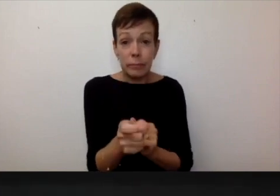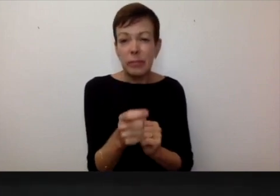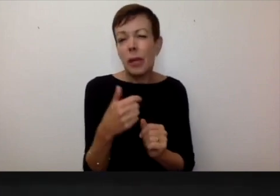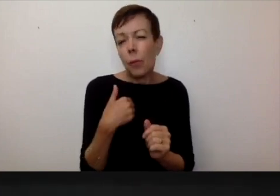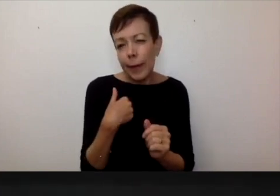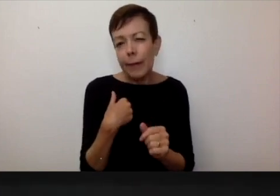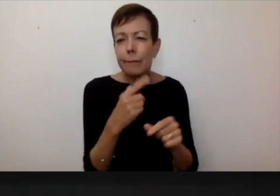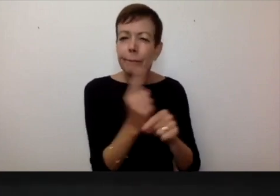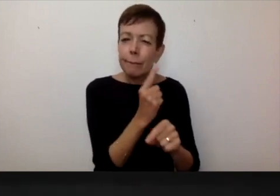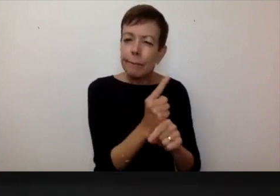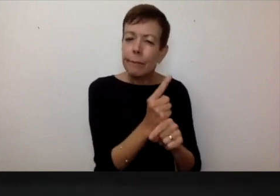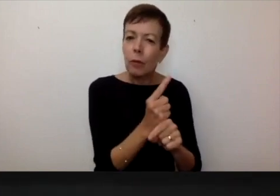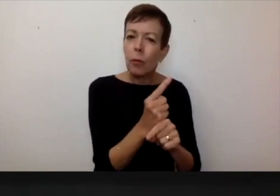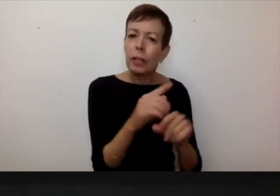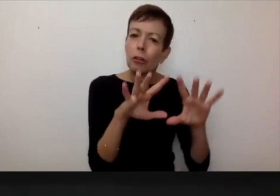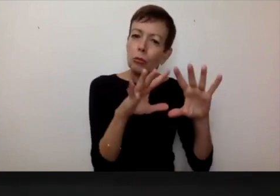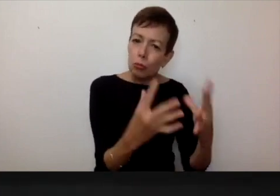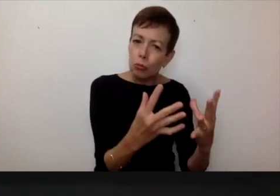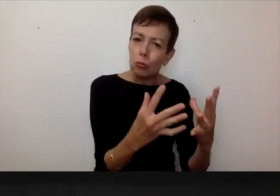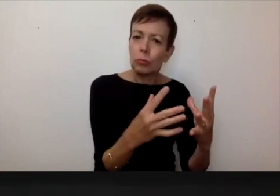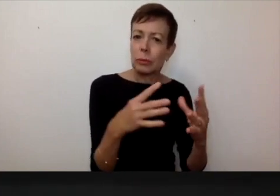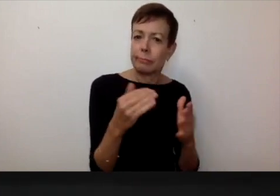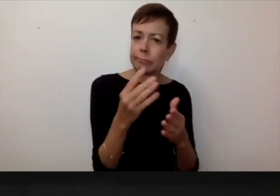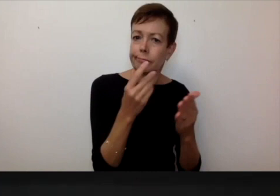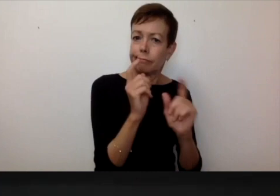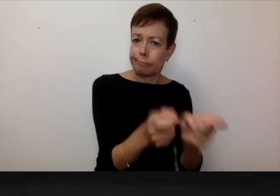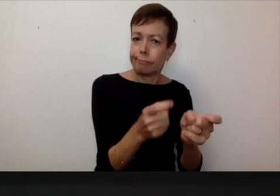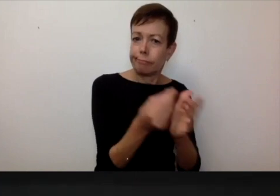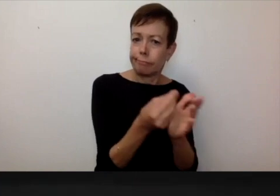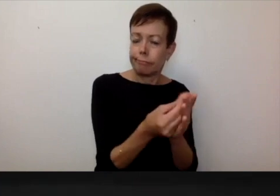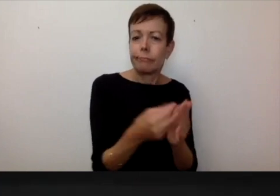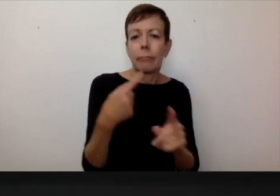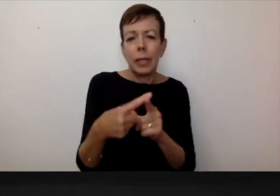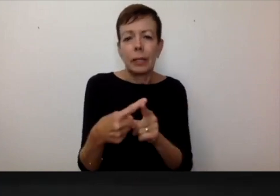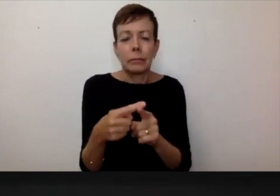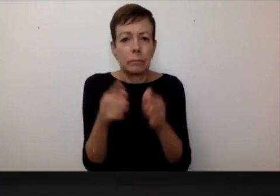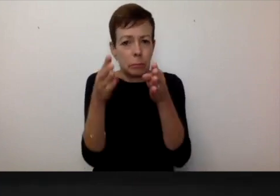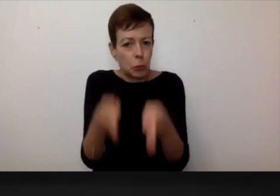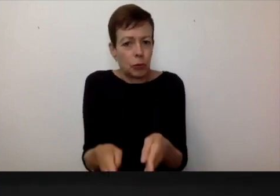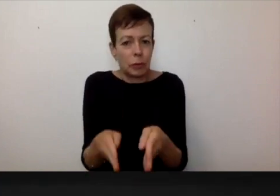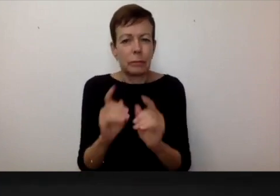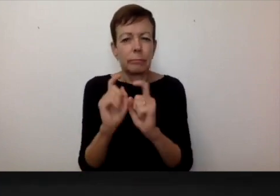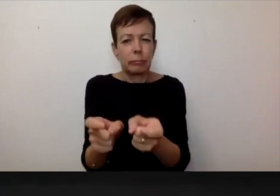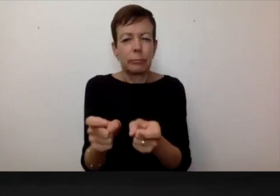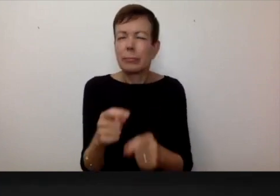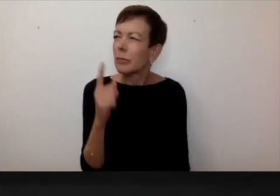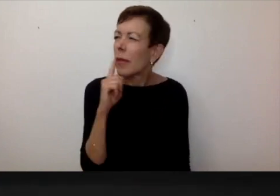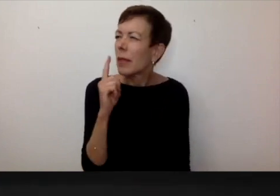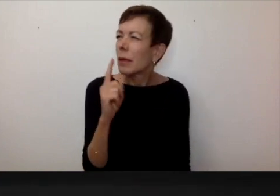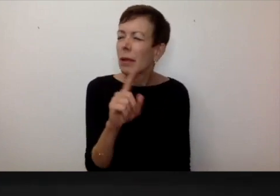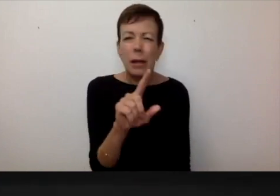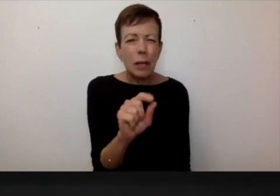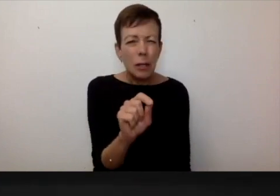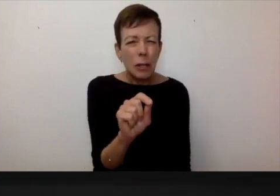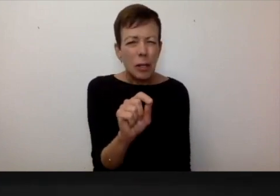individual artist grant programs and in uh i guess that was maybe 2017 or 18